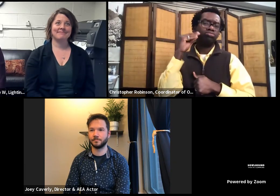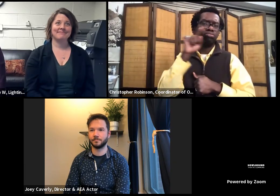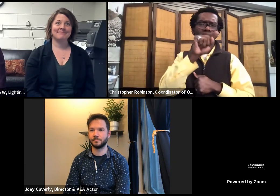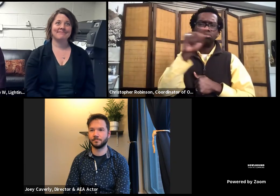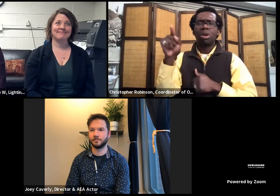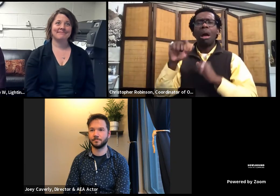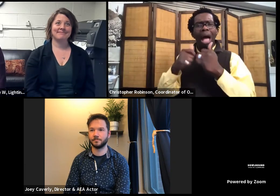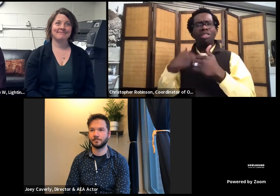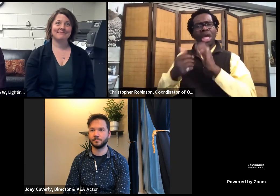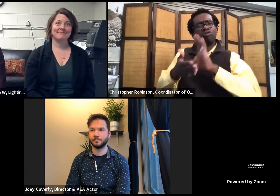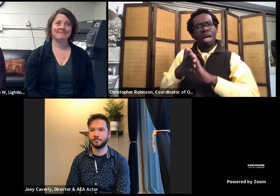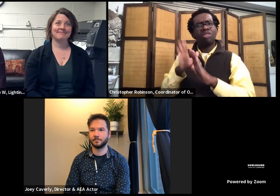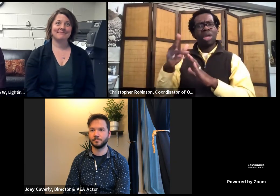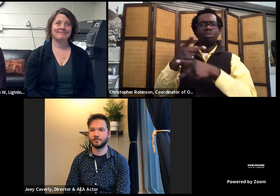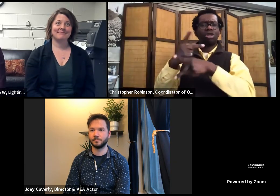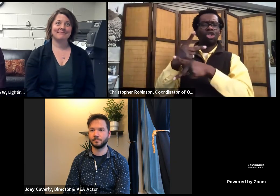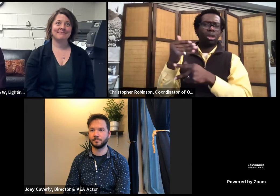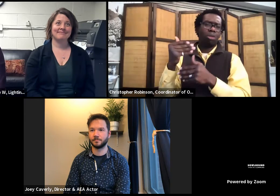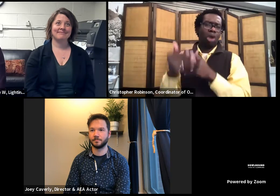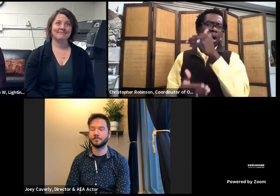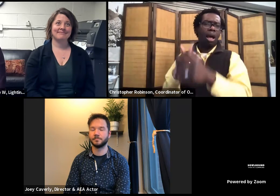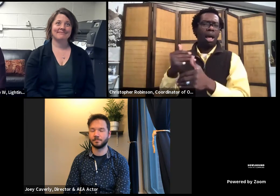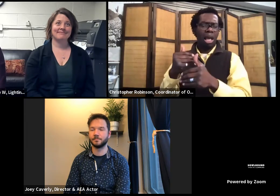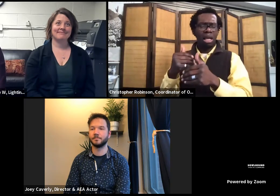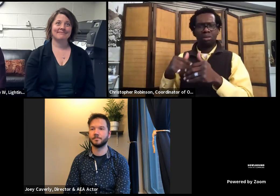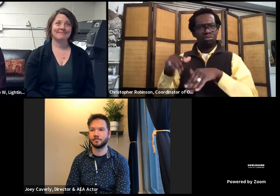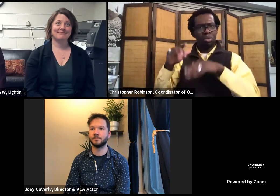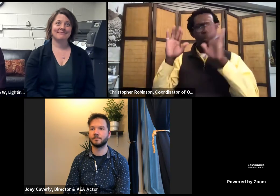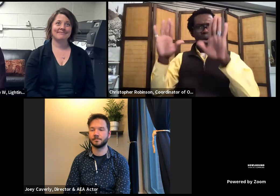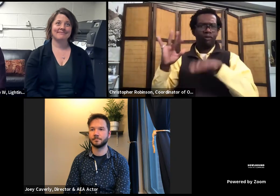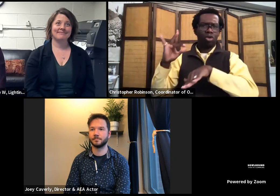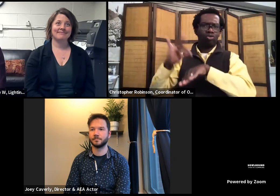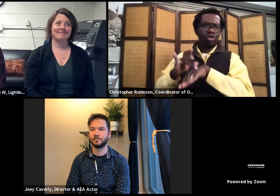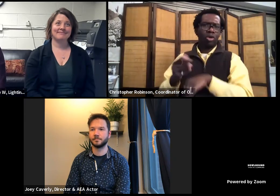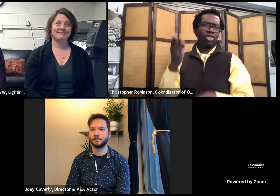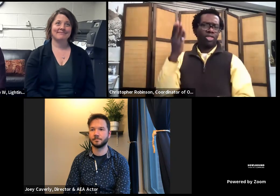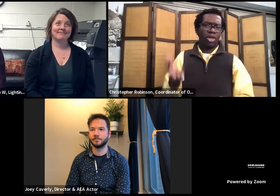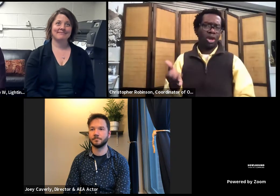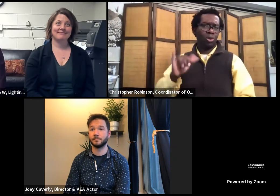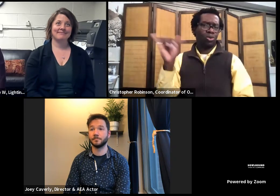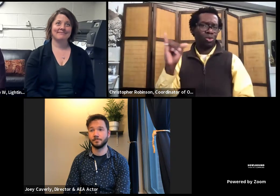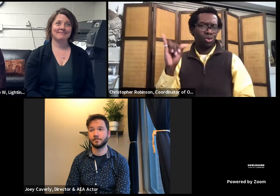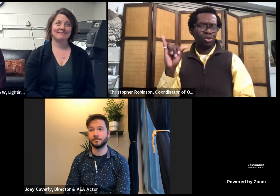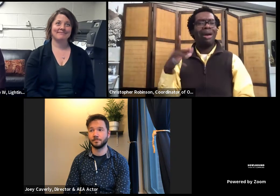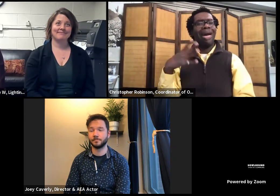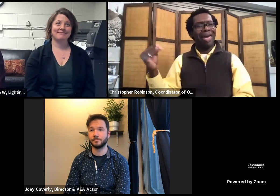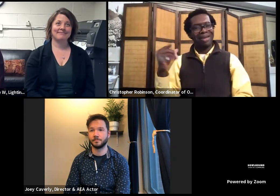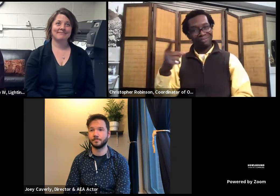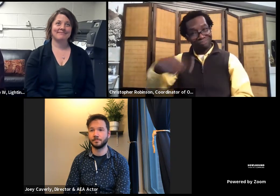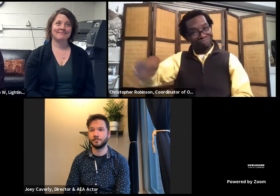and different theater companies you can contact, and you can learn from them how they run their deaf productions. There's so many resources out there too.